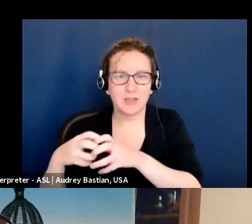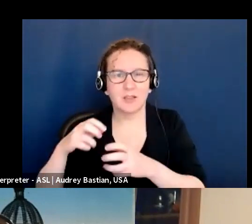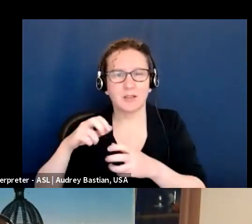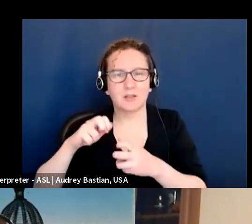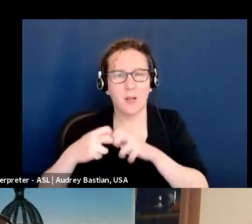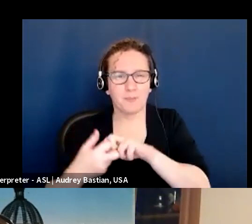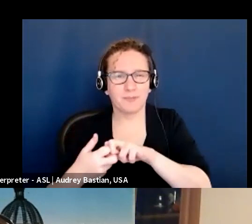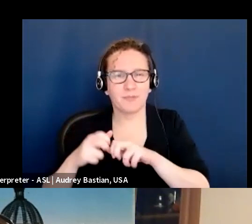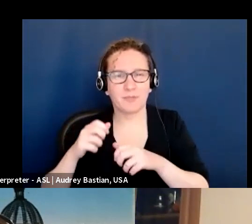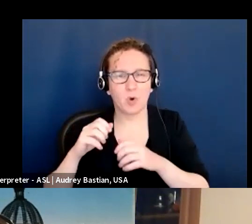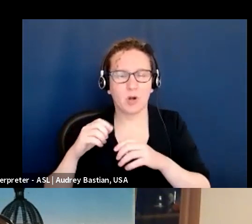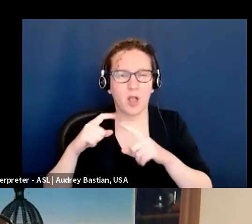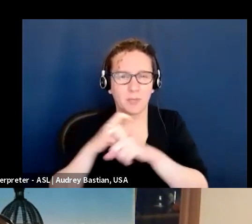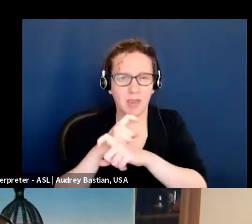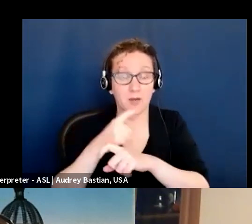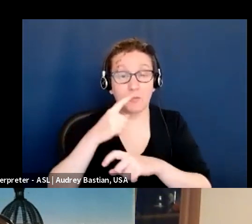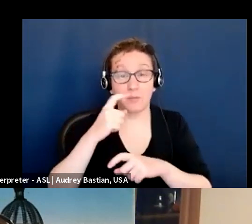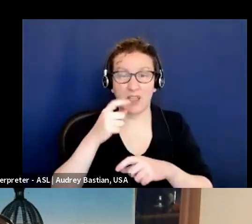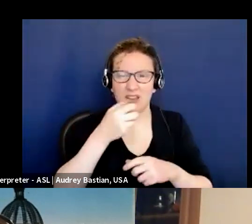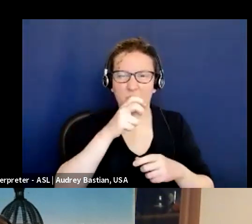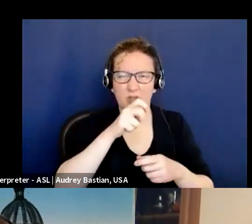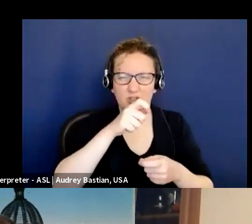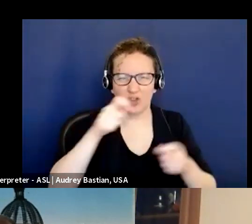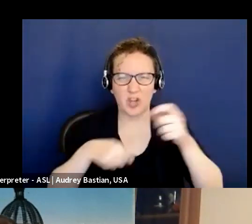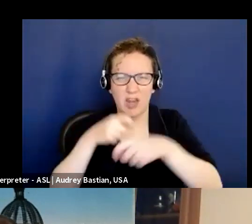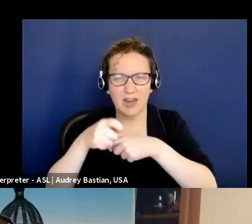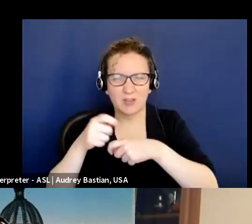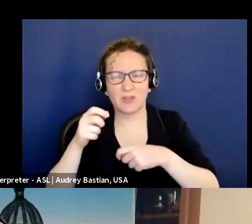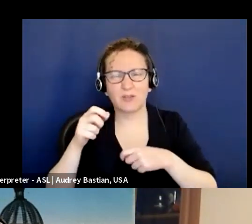because they were the housing wasn't necessarily completely accessible for me.